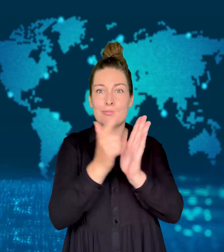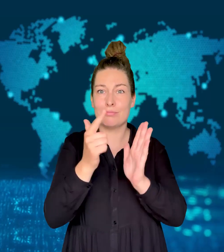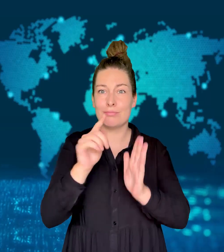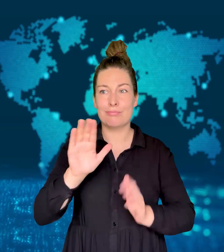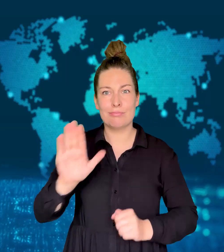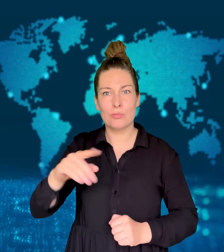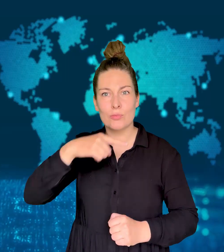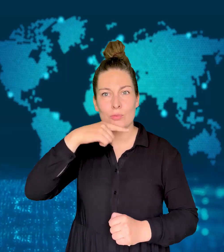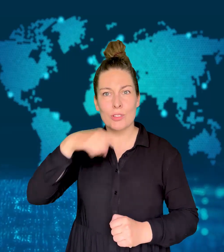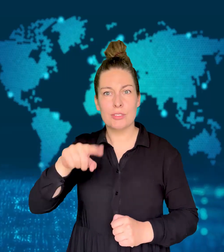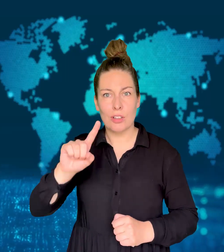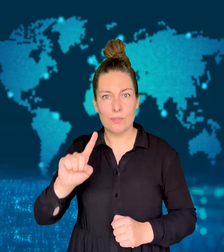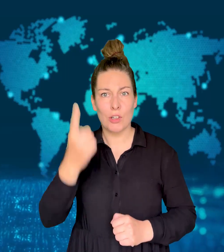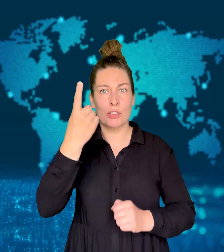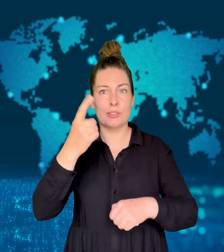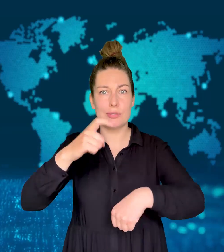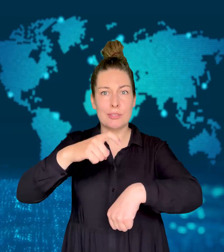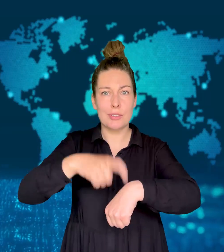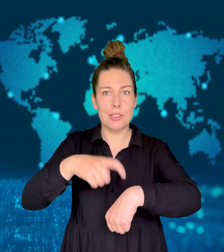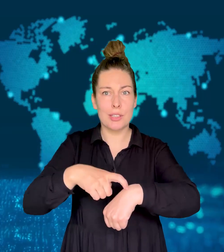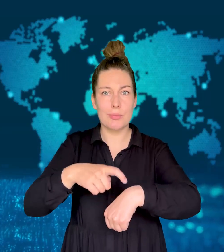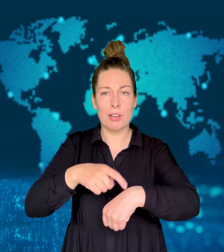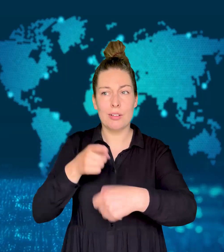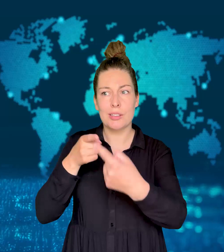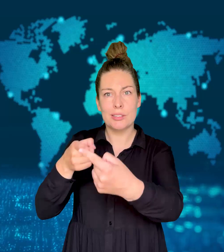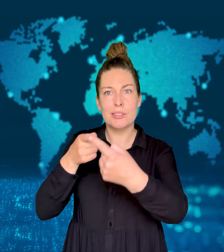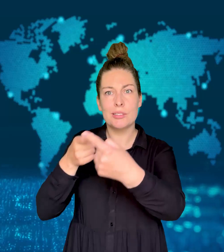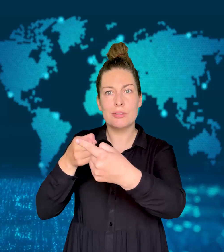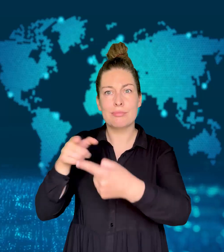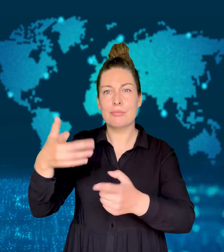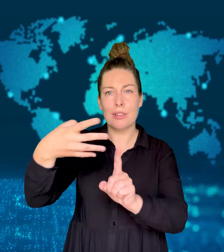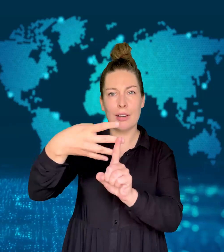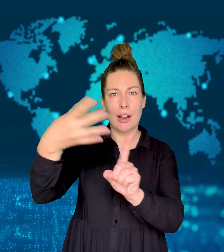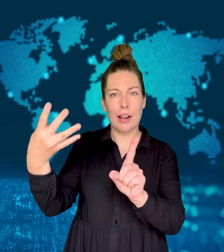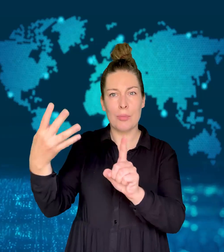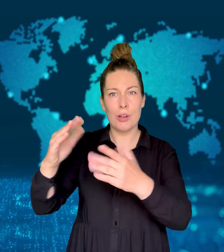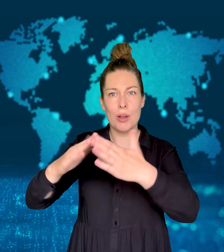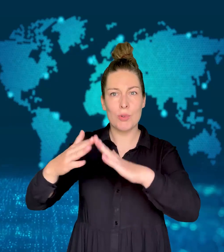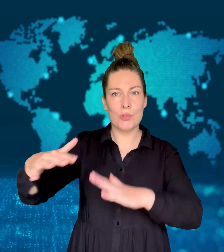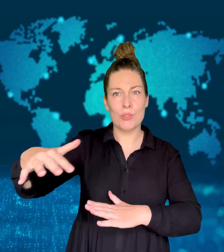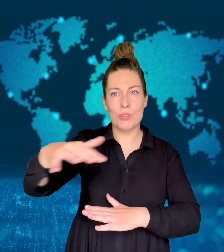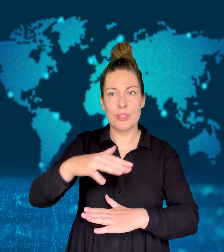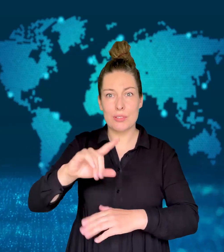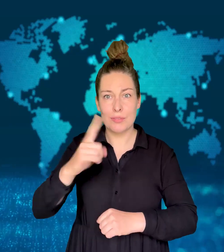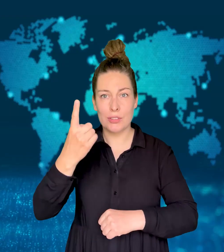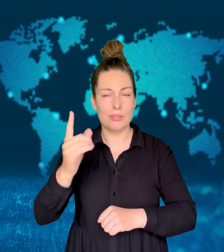Oftentimes those items are dangerous and/or expensive on the underground market.